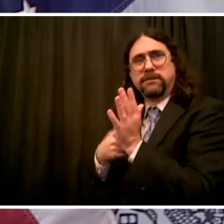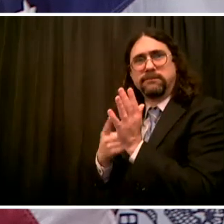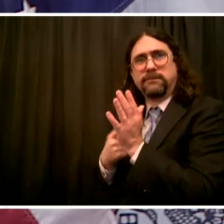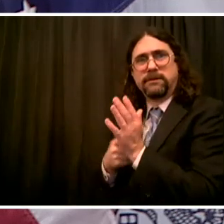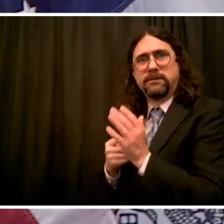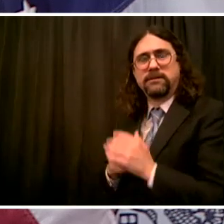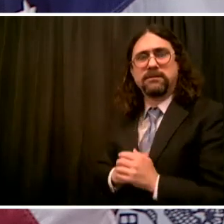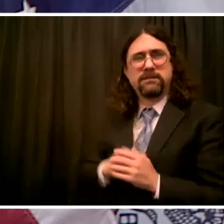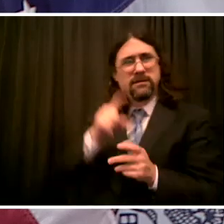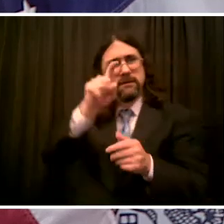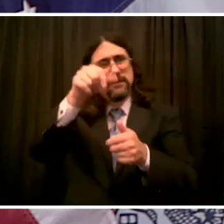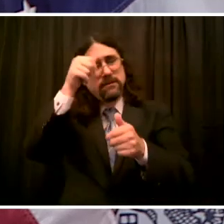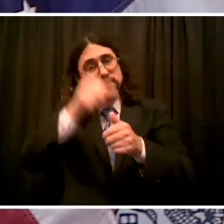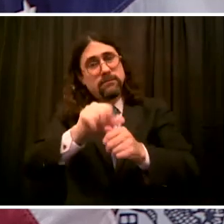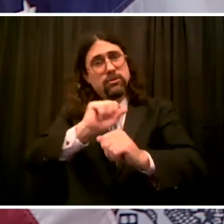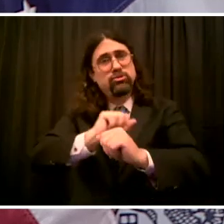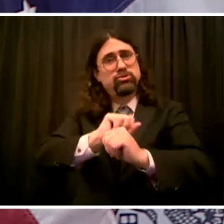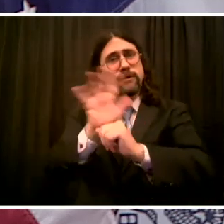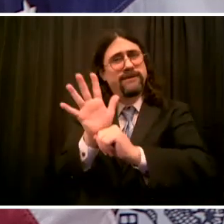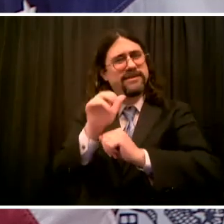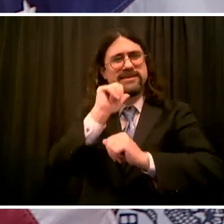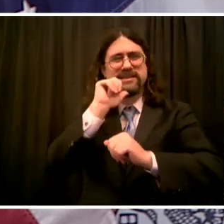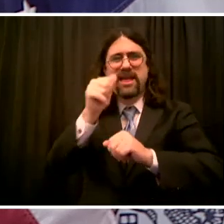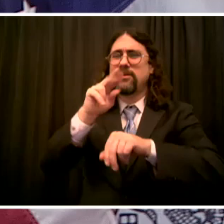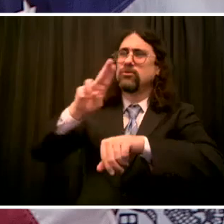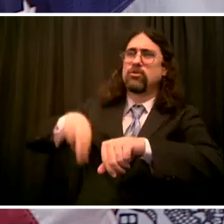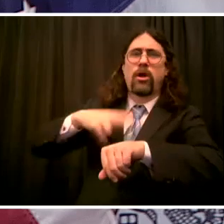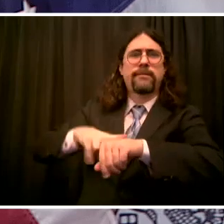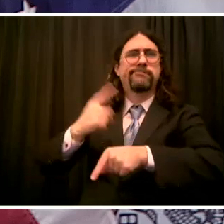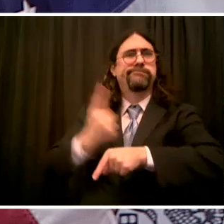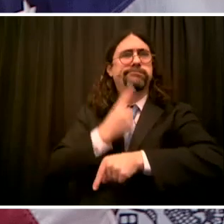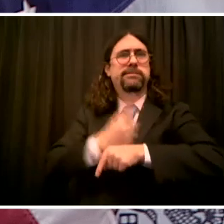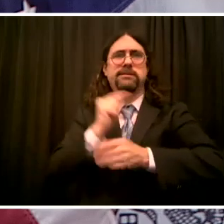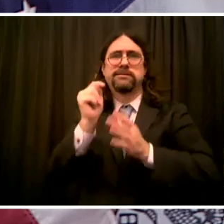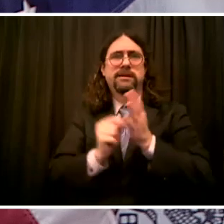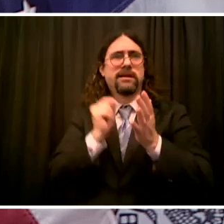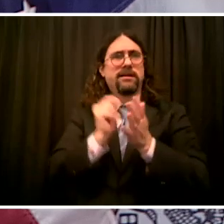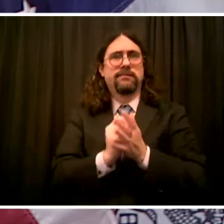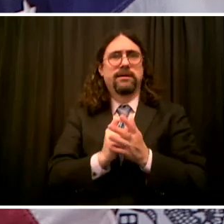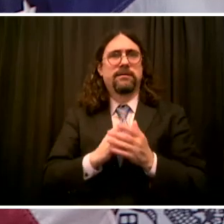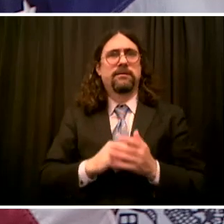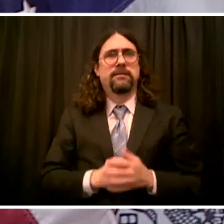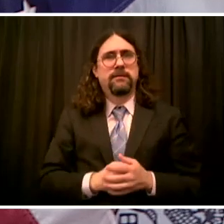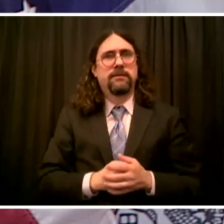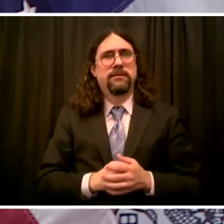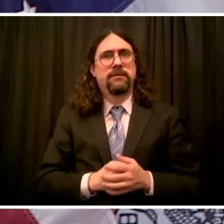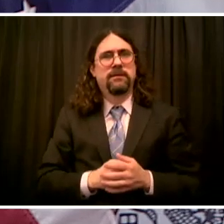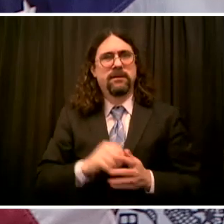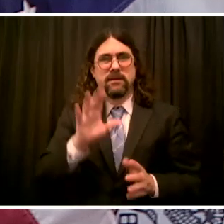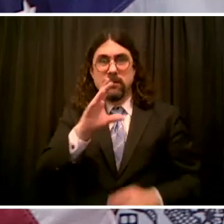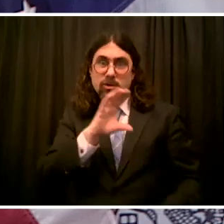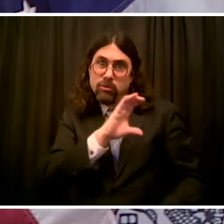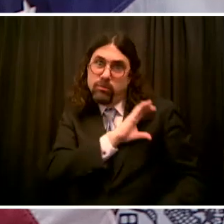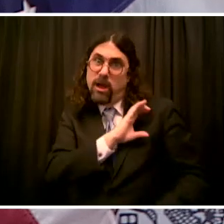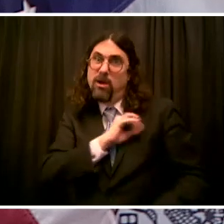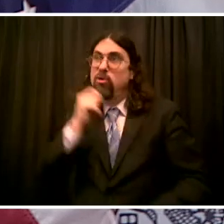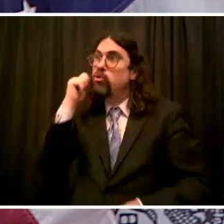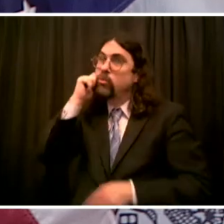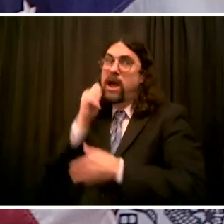STRONGLYON ANY NOTION TATH TISH IS BUSINESS AS USUAL FOR THE NYPD. OR THAT THIS S,I